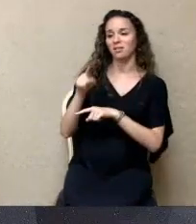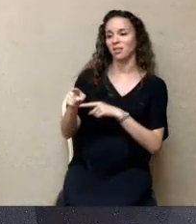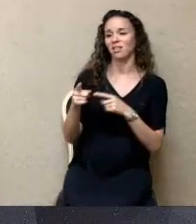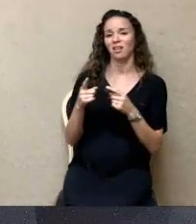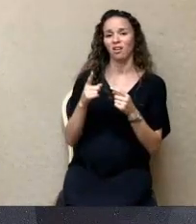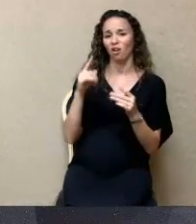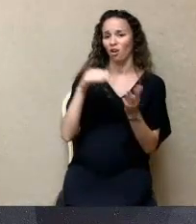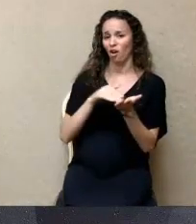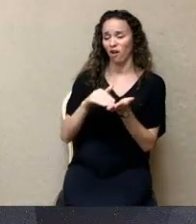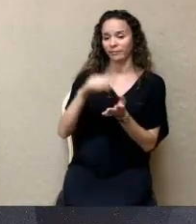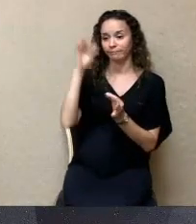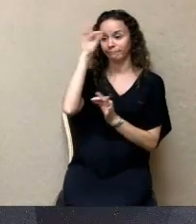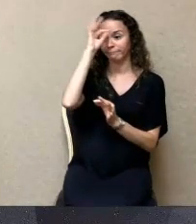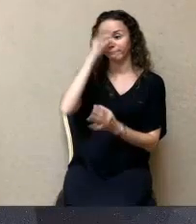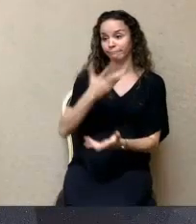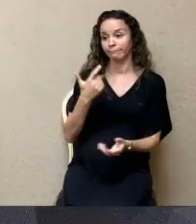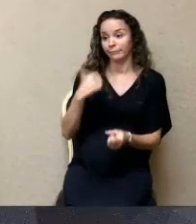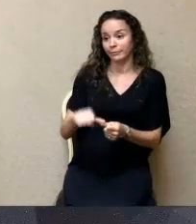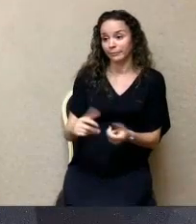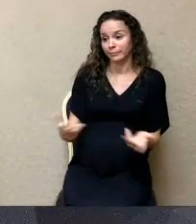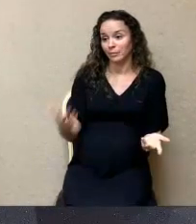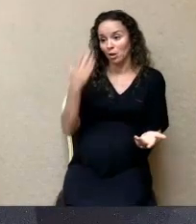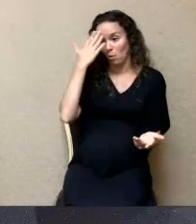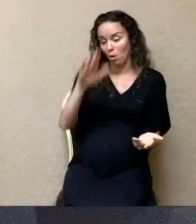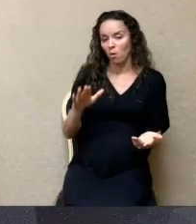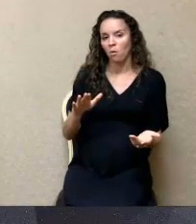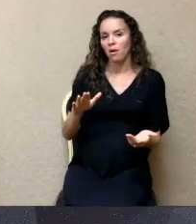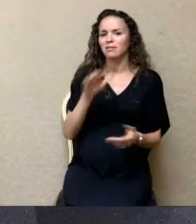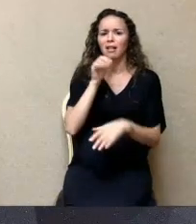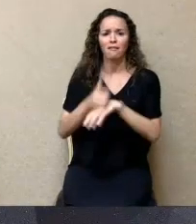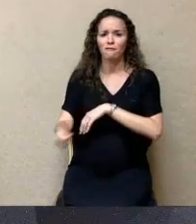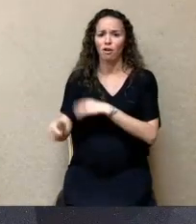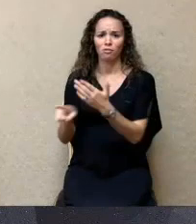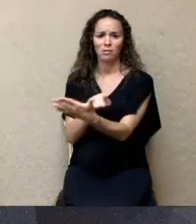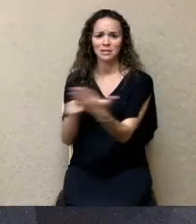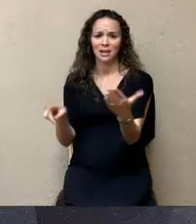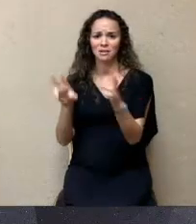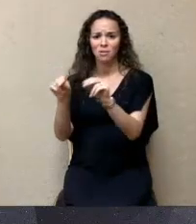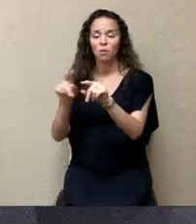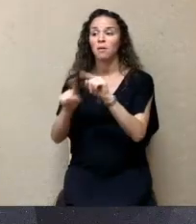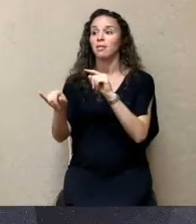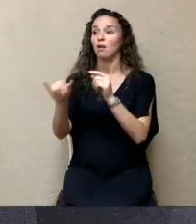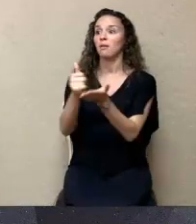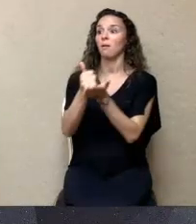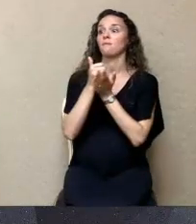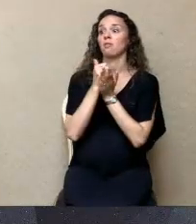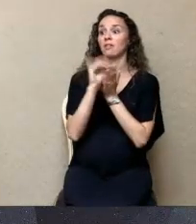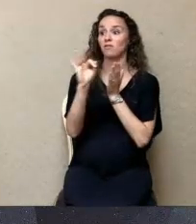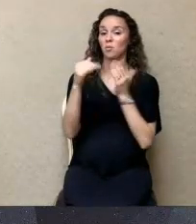answers to and it's not their fault, but that would be so helpful if you guys have things like that that you